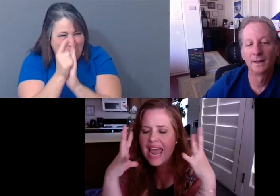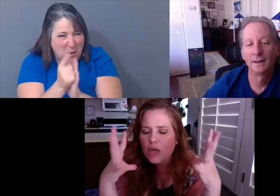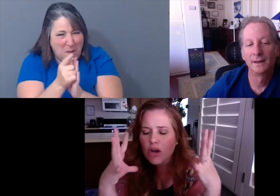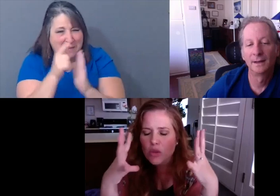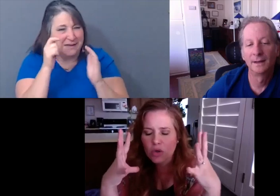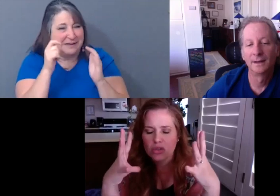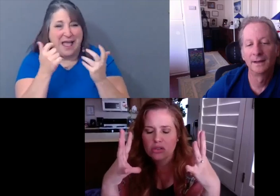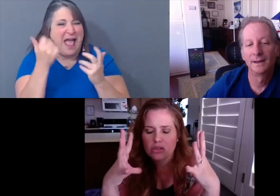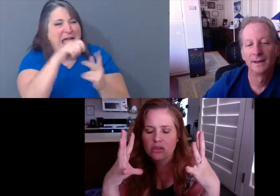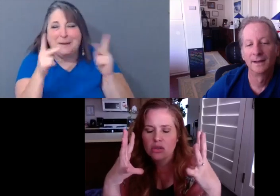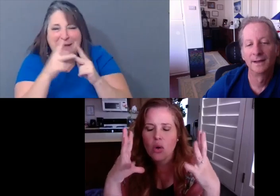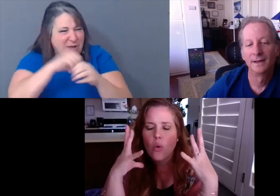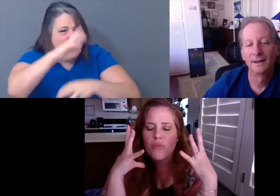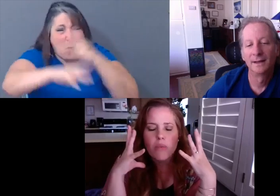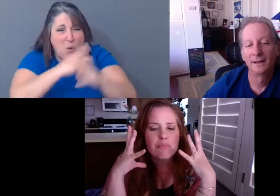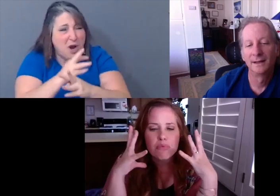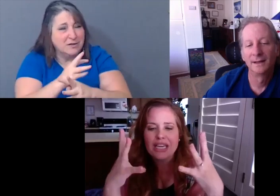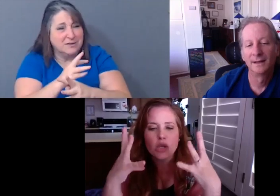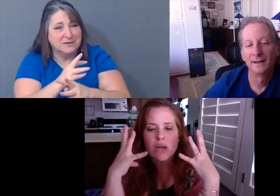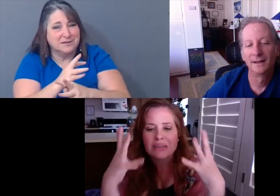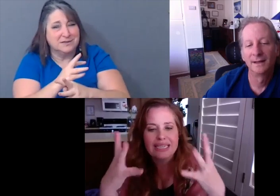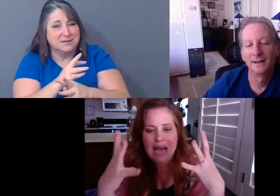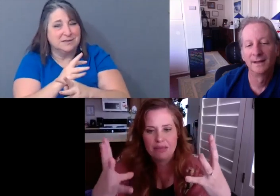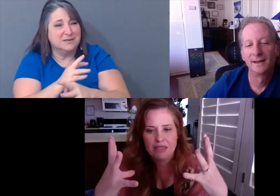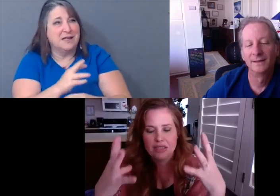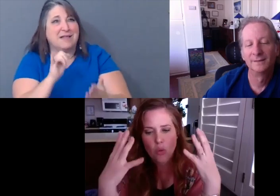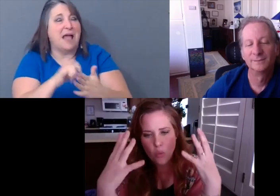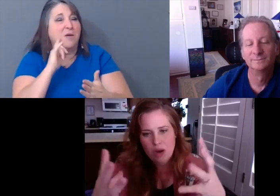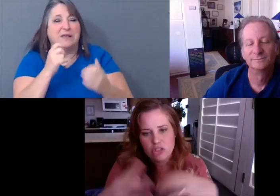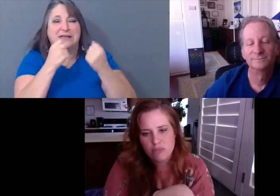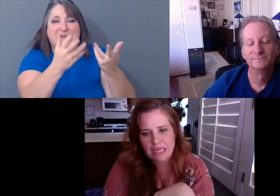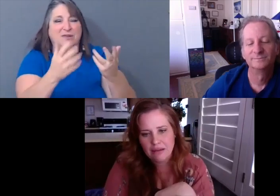anywhere in the world that would bring you complete happiness, where would you be?